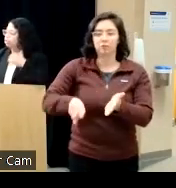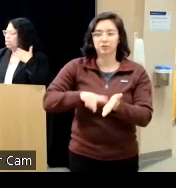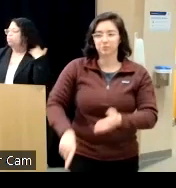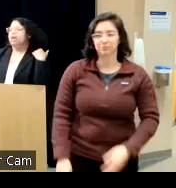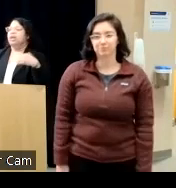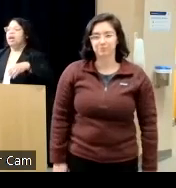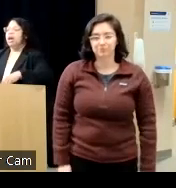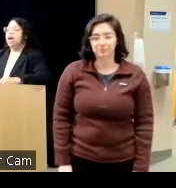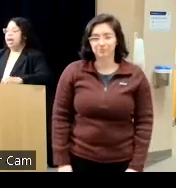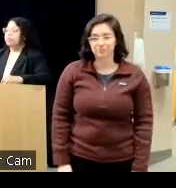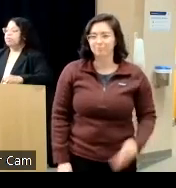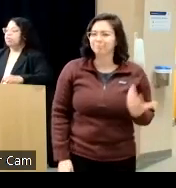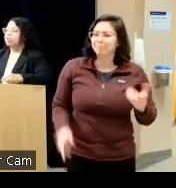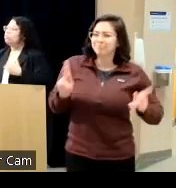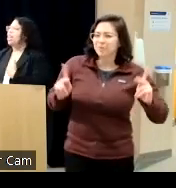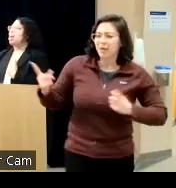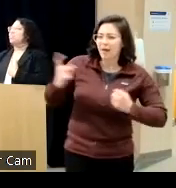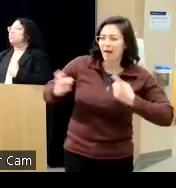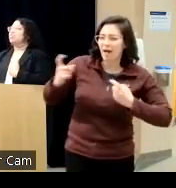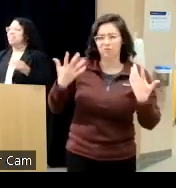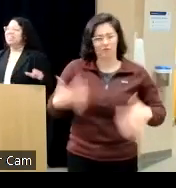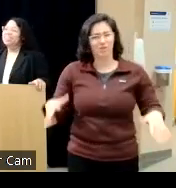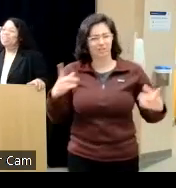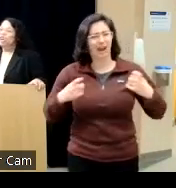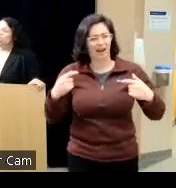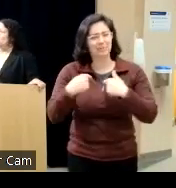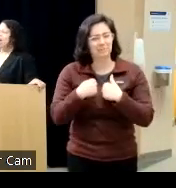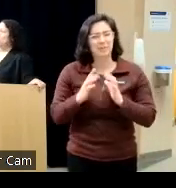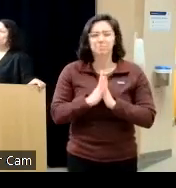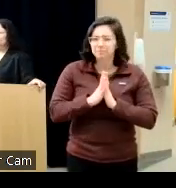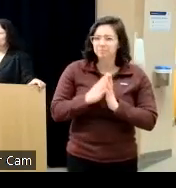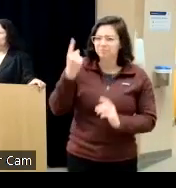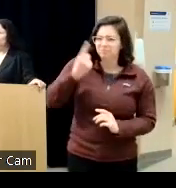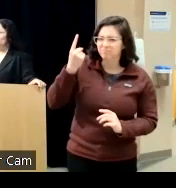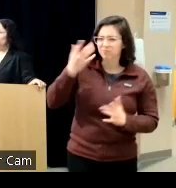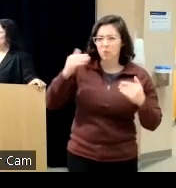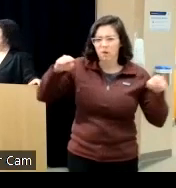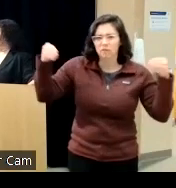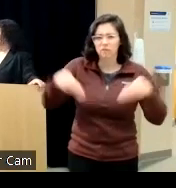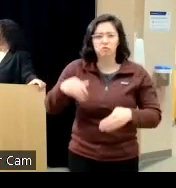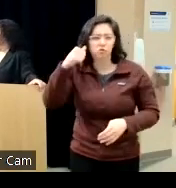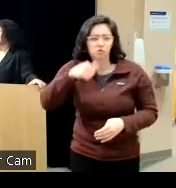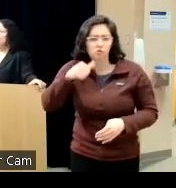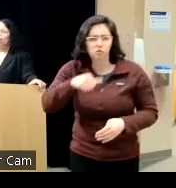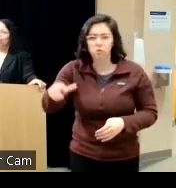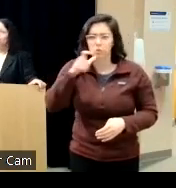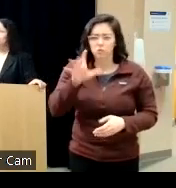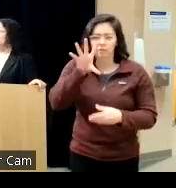so many might ask because many have asked me why focus on girls who are involved in